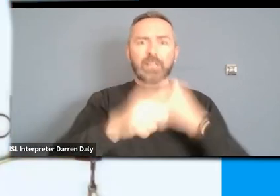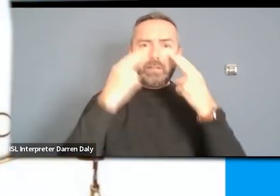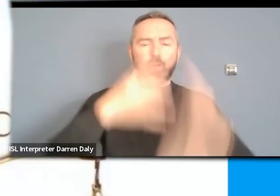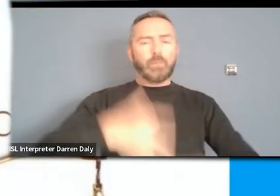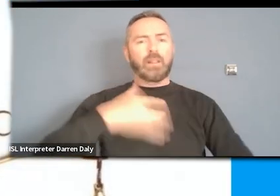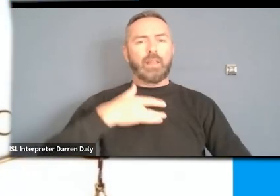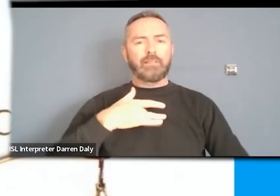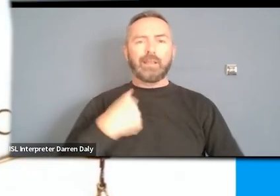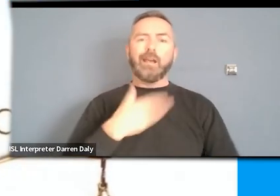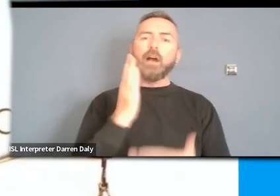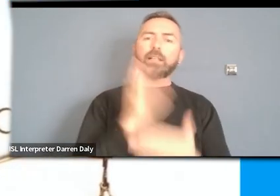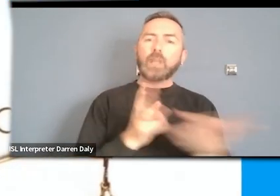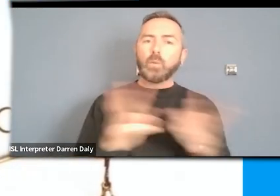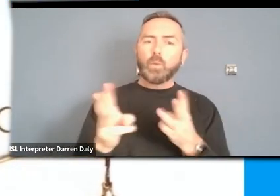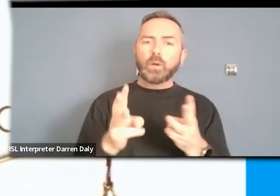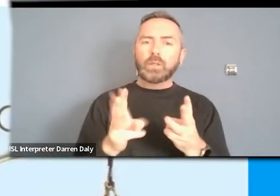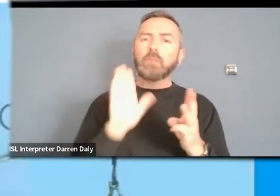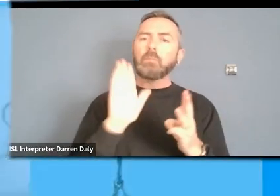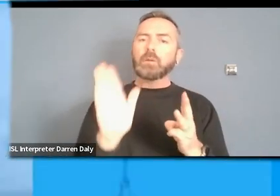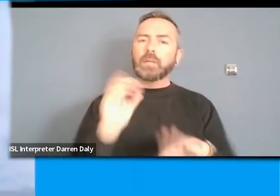I stopped working and had to go on disability allowance.